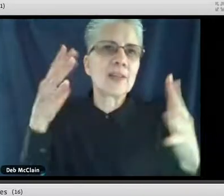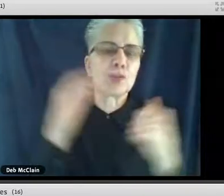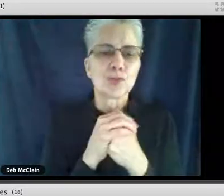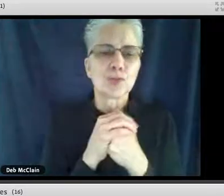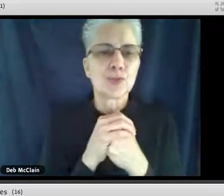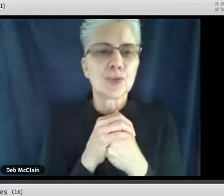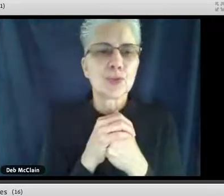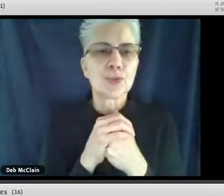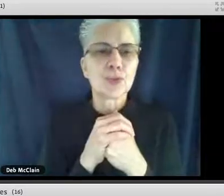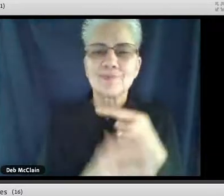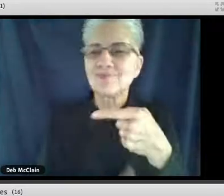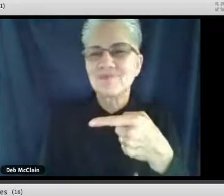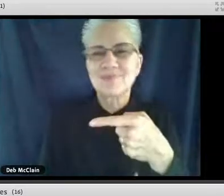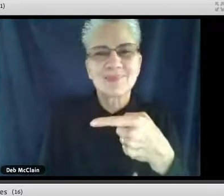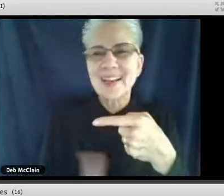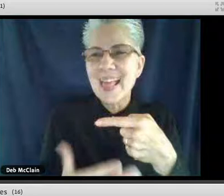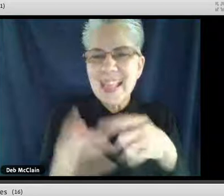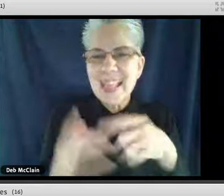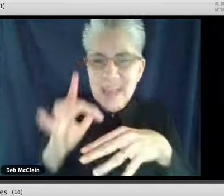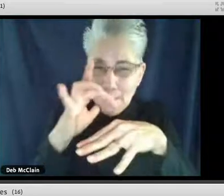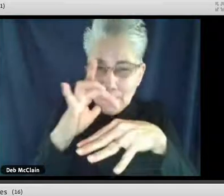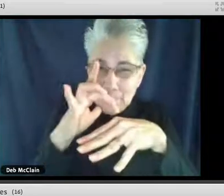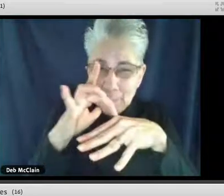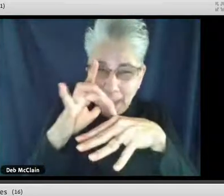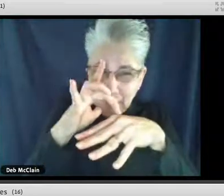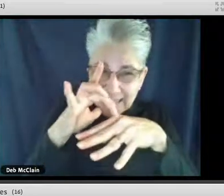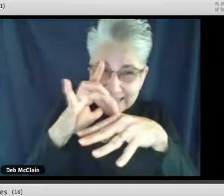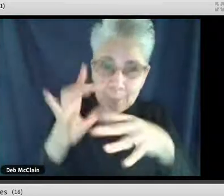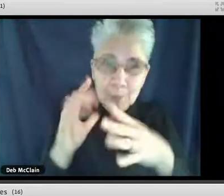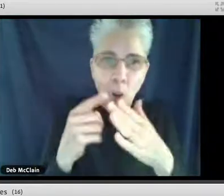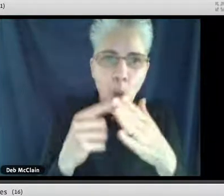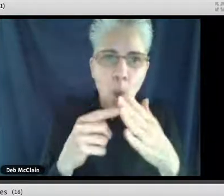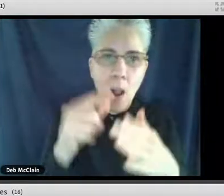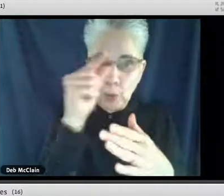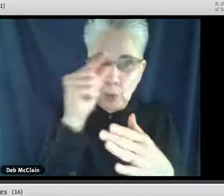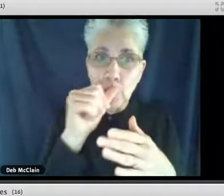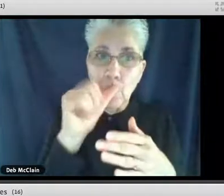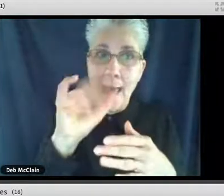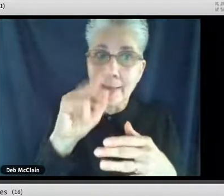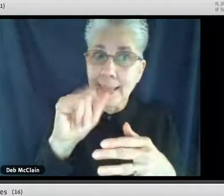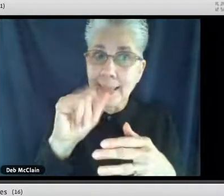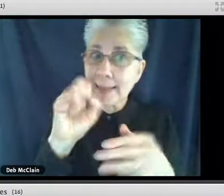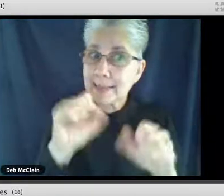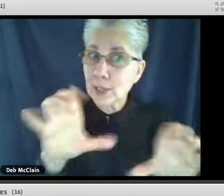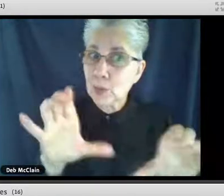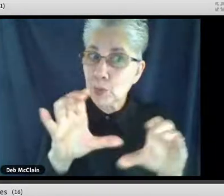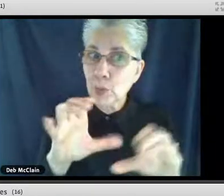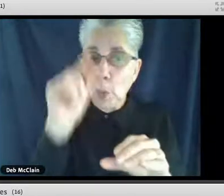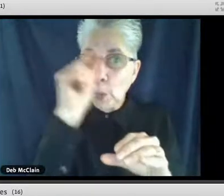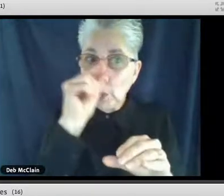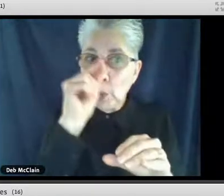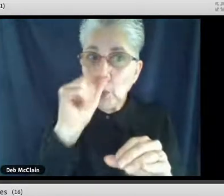That is just barely the tip of the iceberg of what Google Analytics can do. Of course, Google Analytics is free of charge.